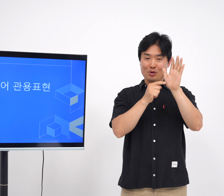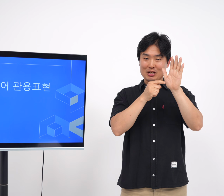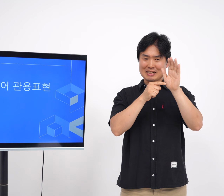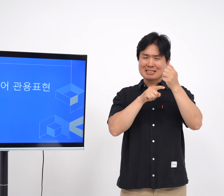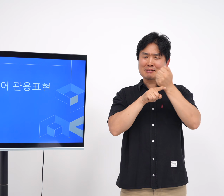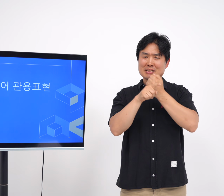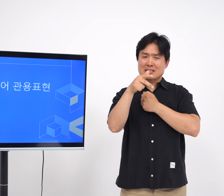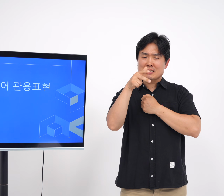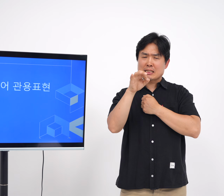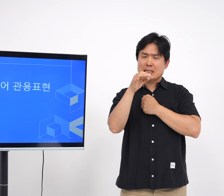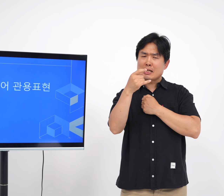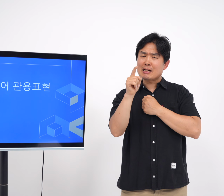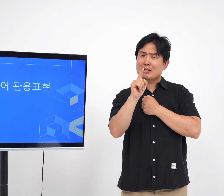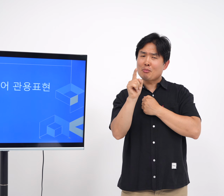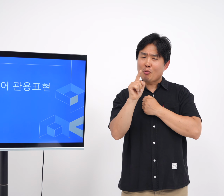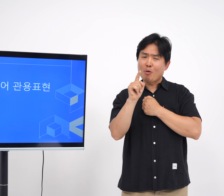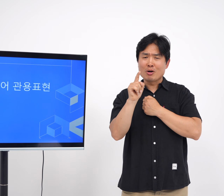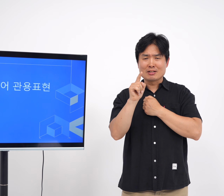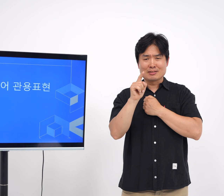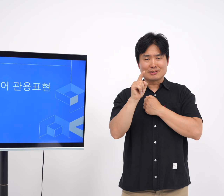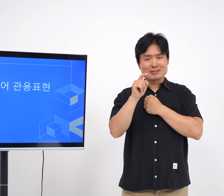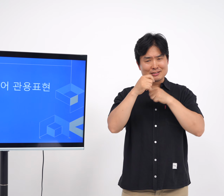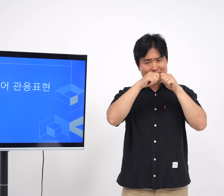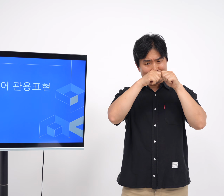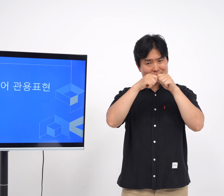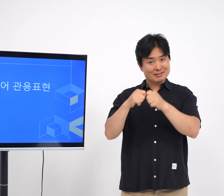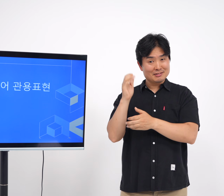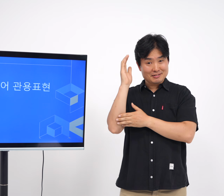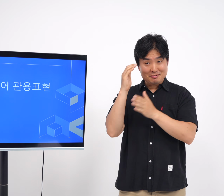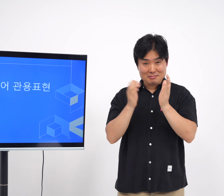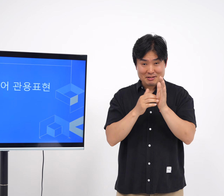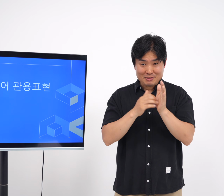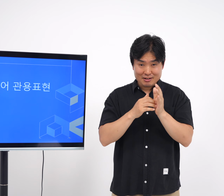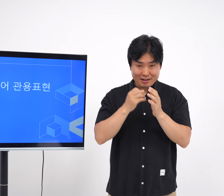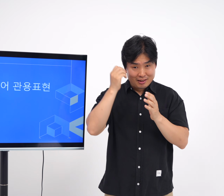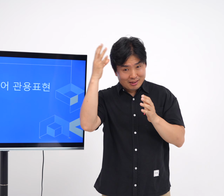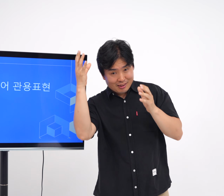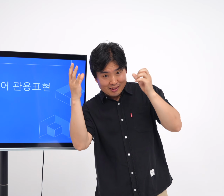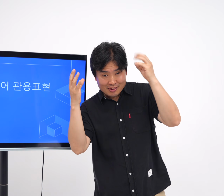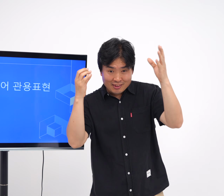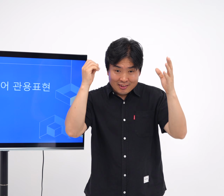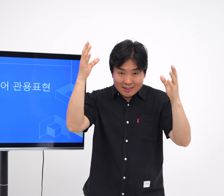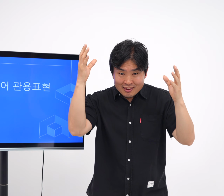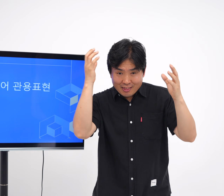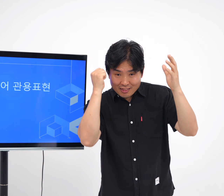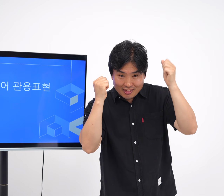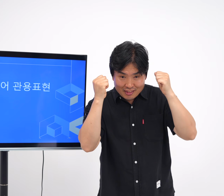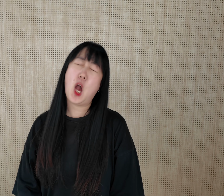in depth the definition of idiomatic expressions last time. Forgot? Do you still remember?